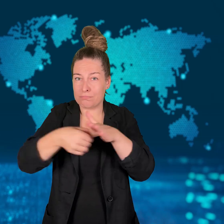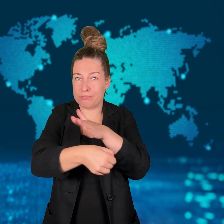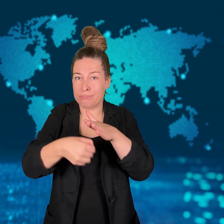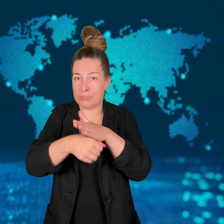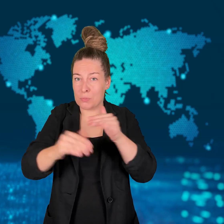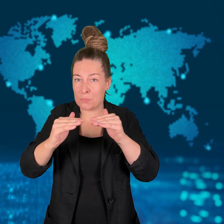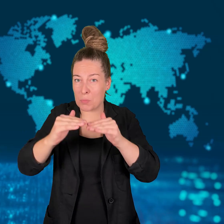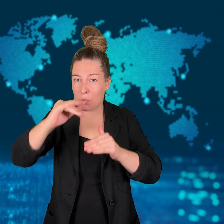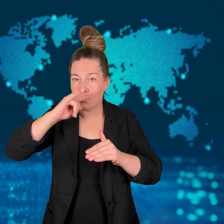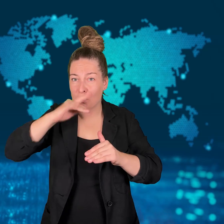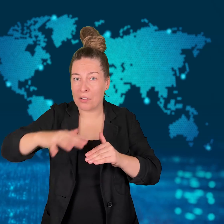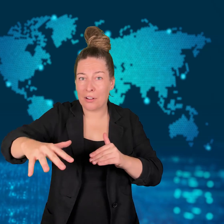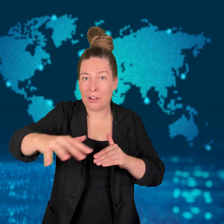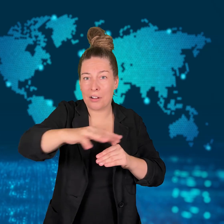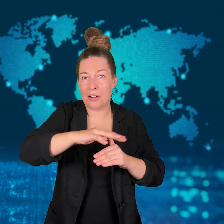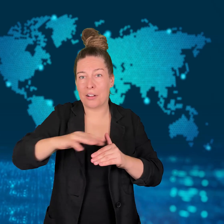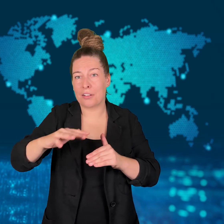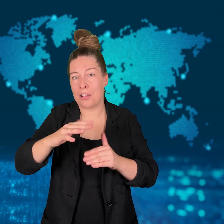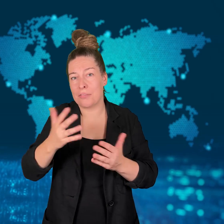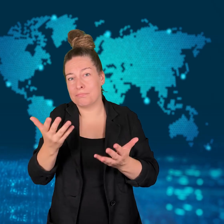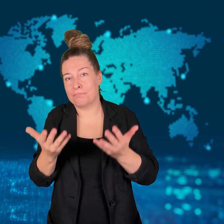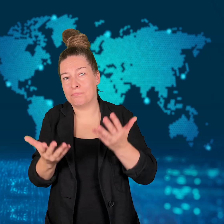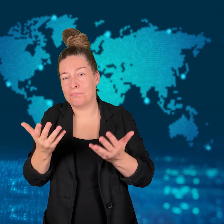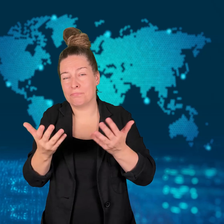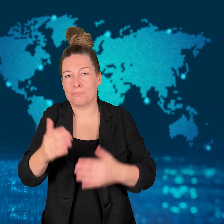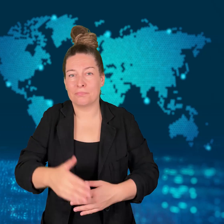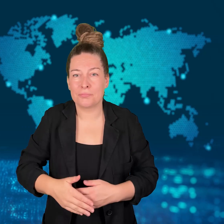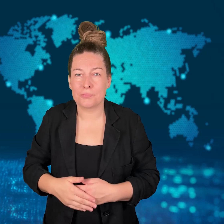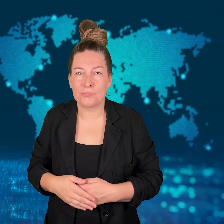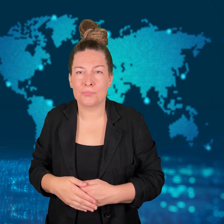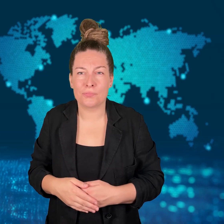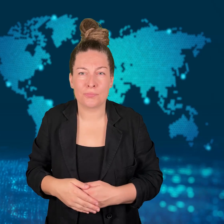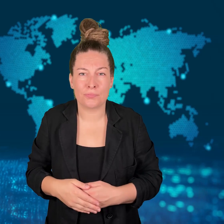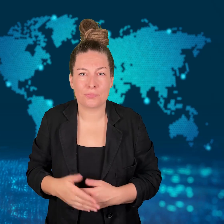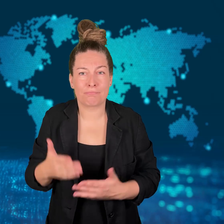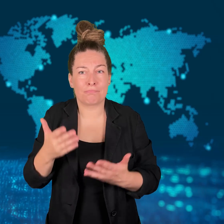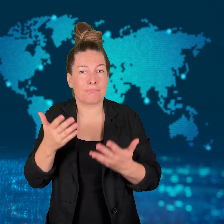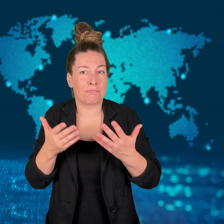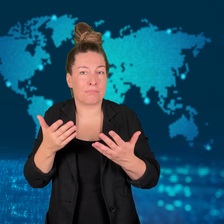They say that the policy would be a "tragic shift back to